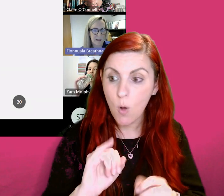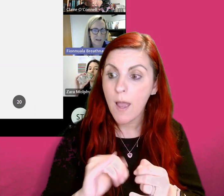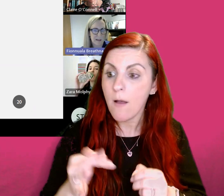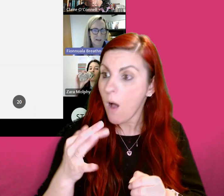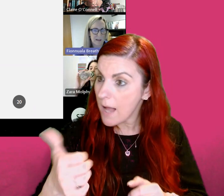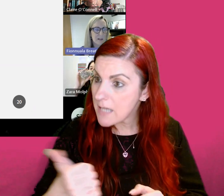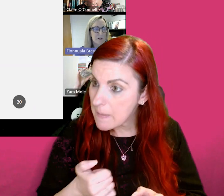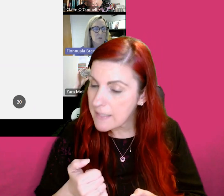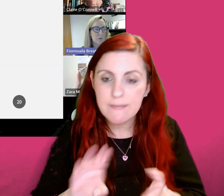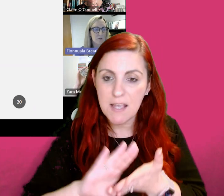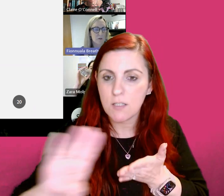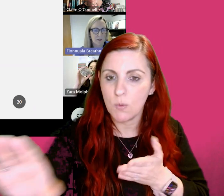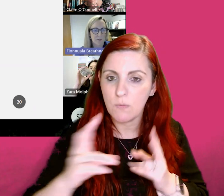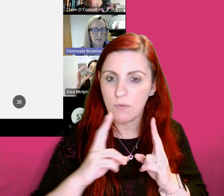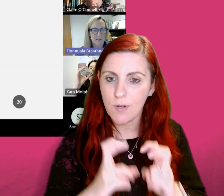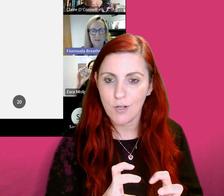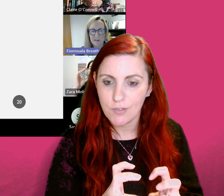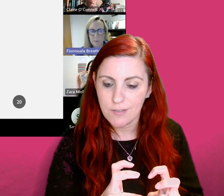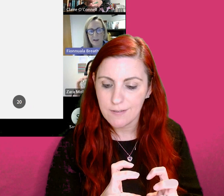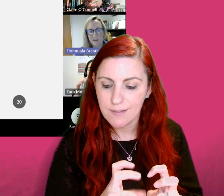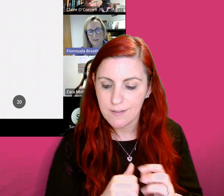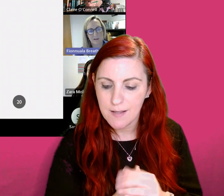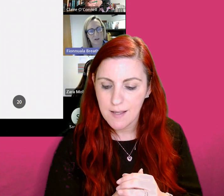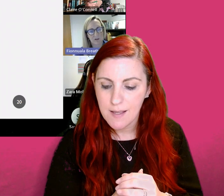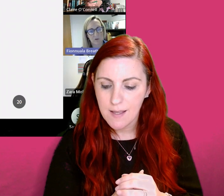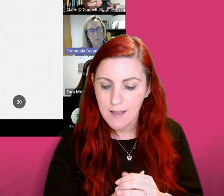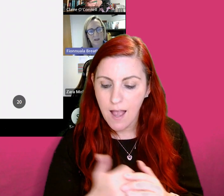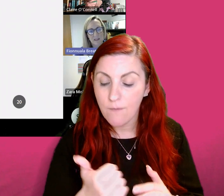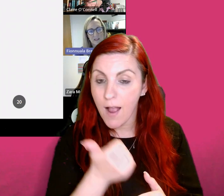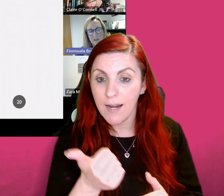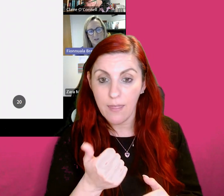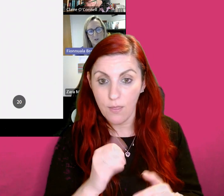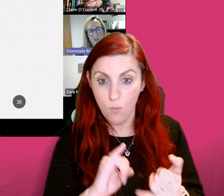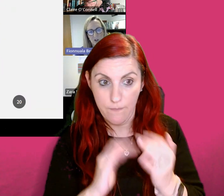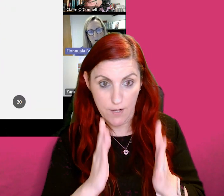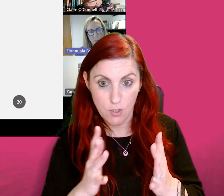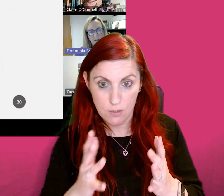studies that did include women with diabetes the subanalysis of that group demonstrated no